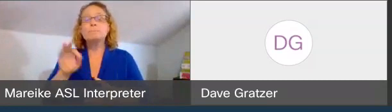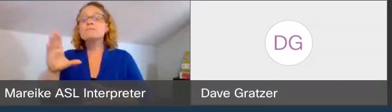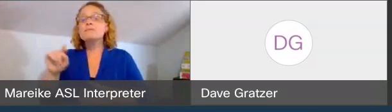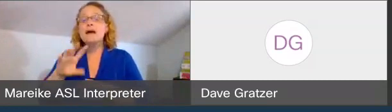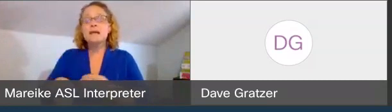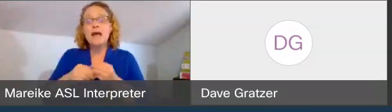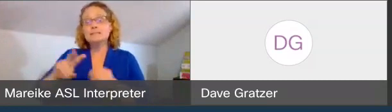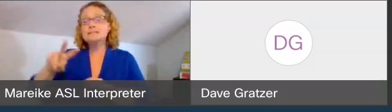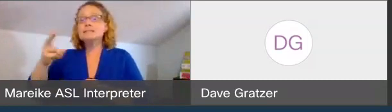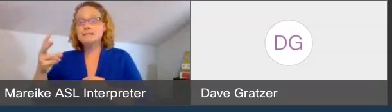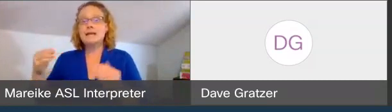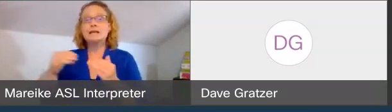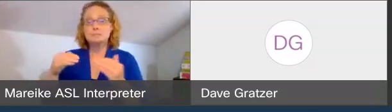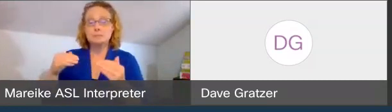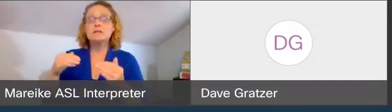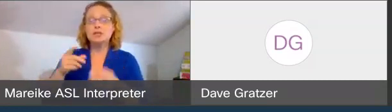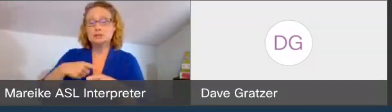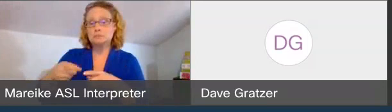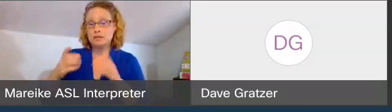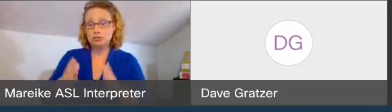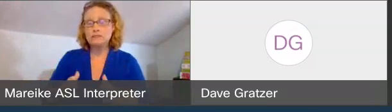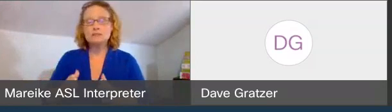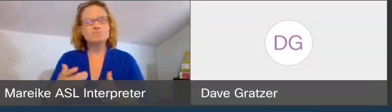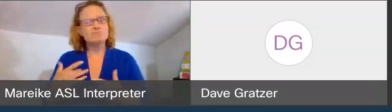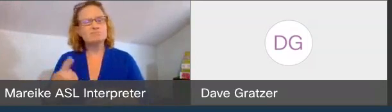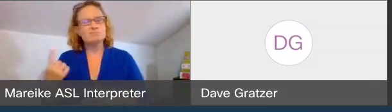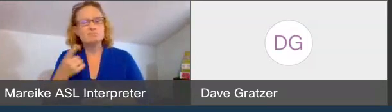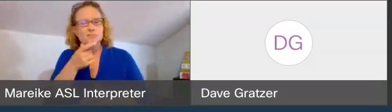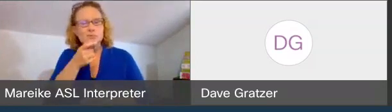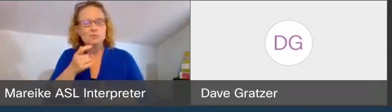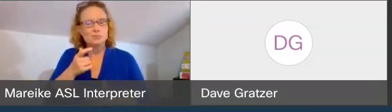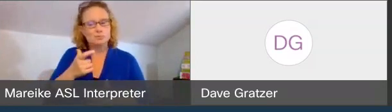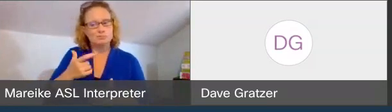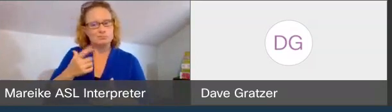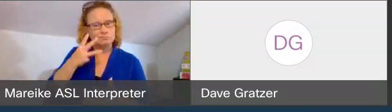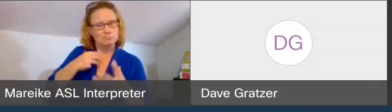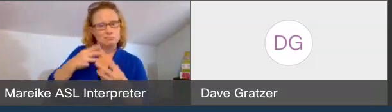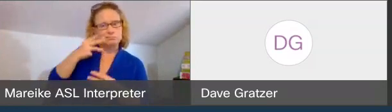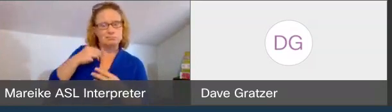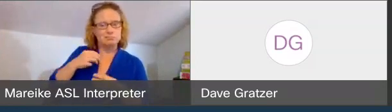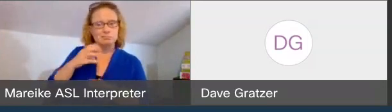peer specialist and this is usually someone who has lived experience in the criminal legal system,